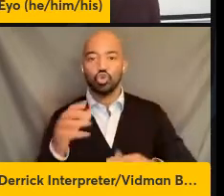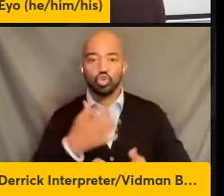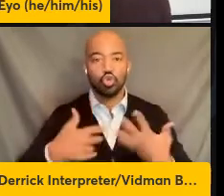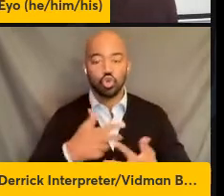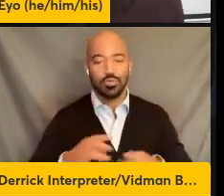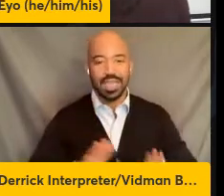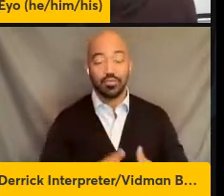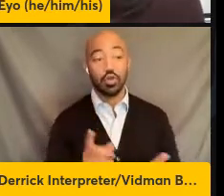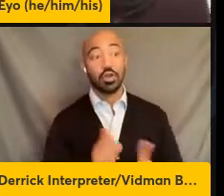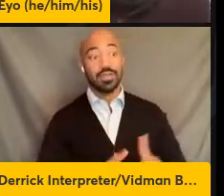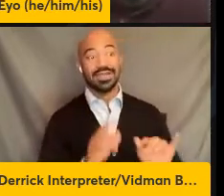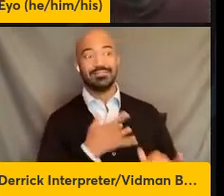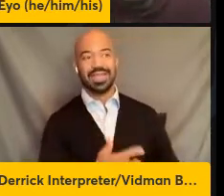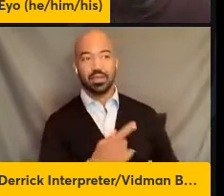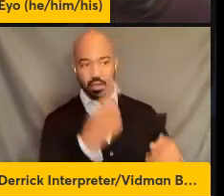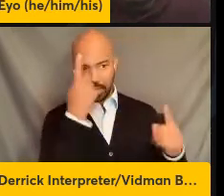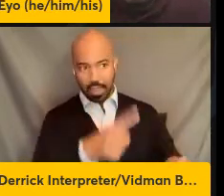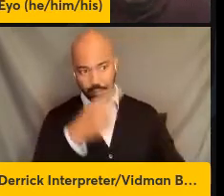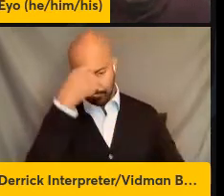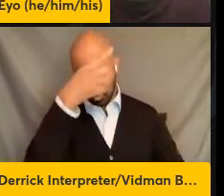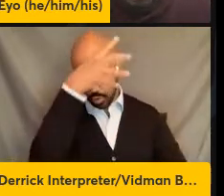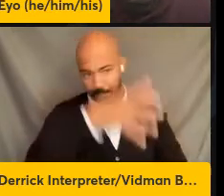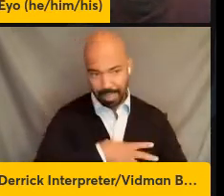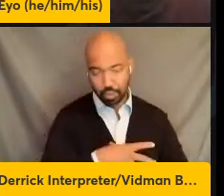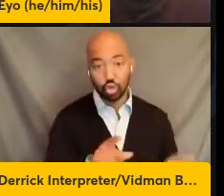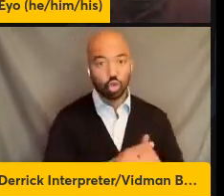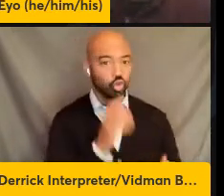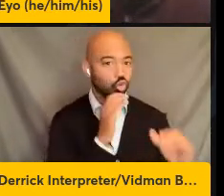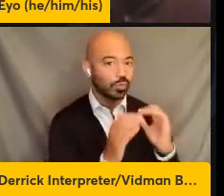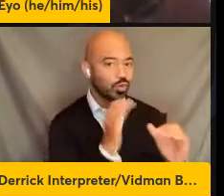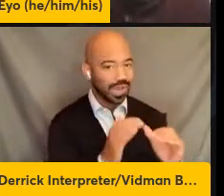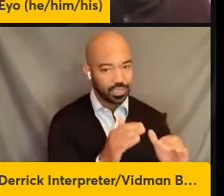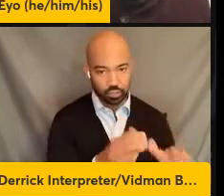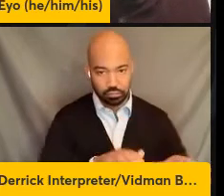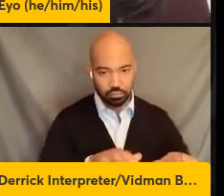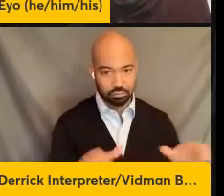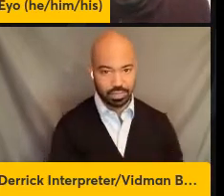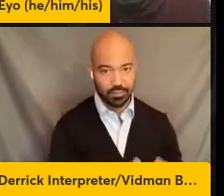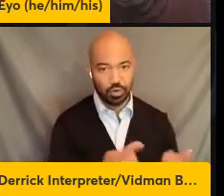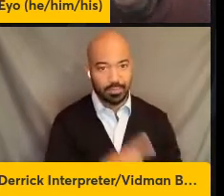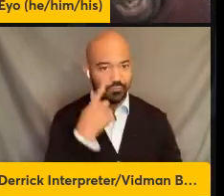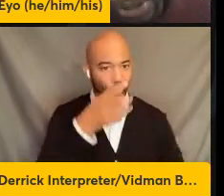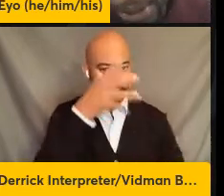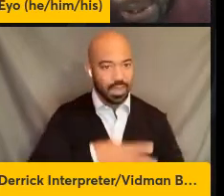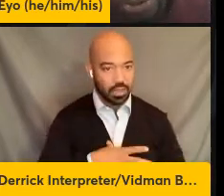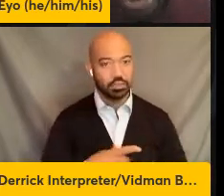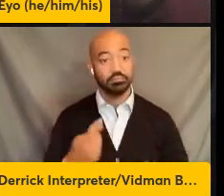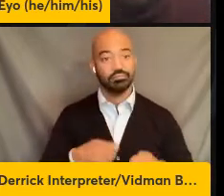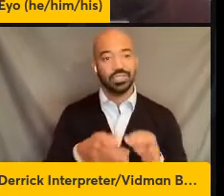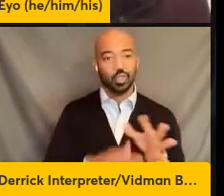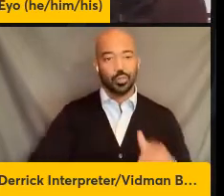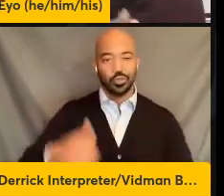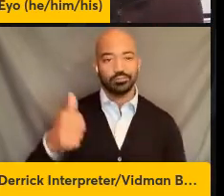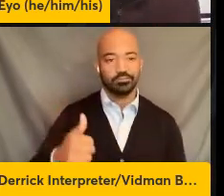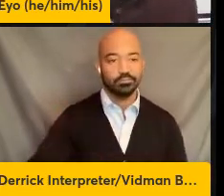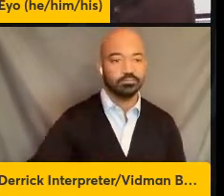behaviors that are also more commonly effective in males. For these studies, again, he used three to five month old wild type